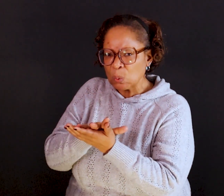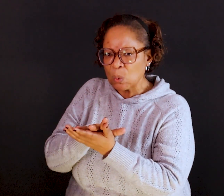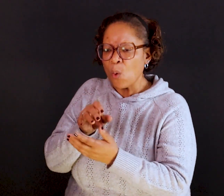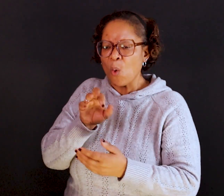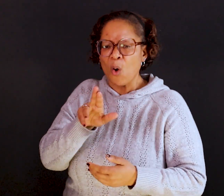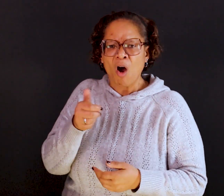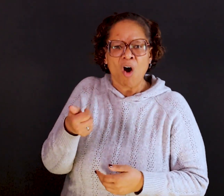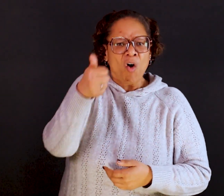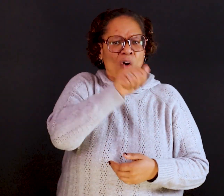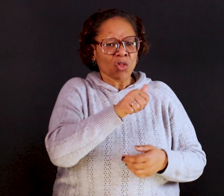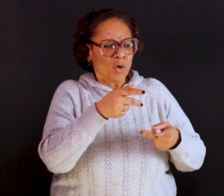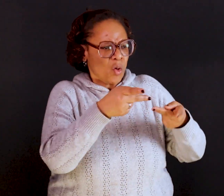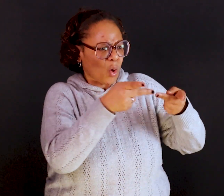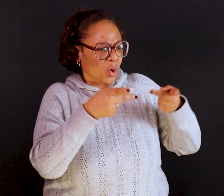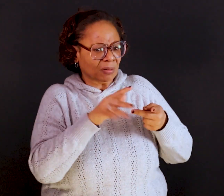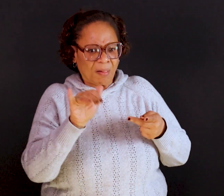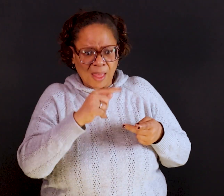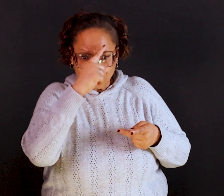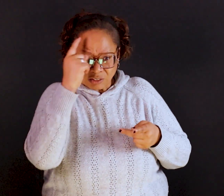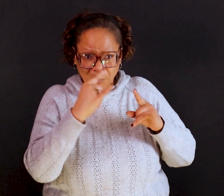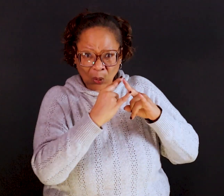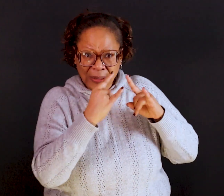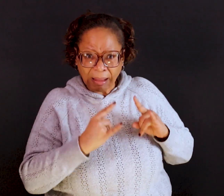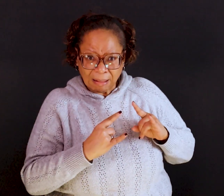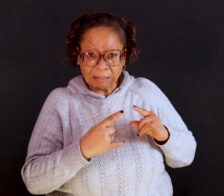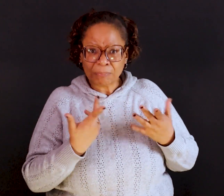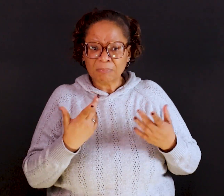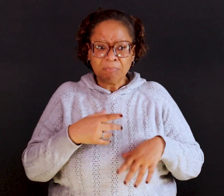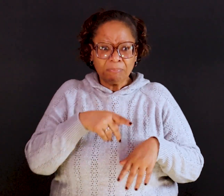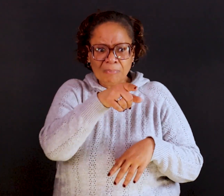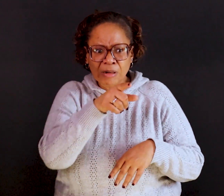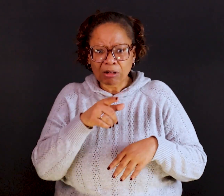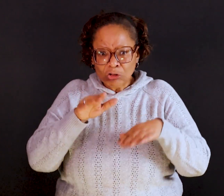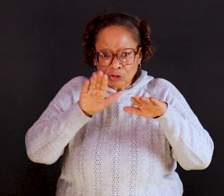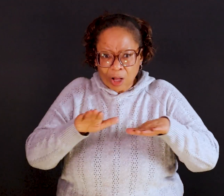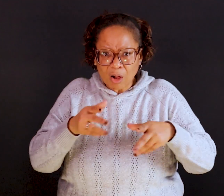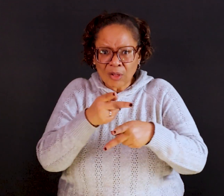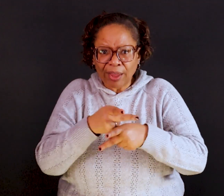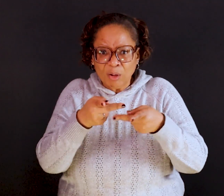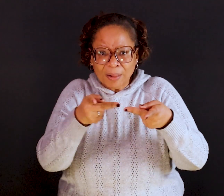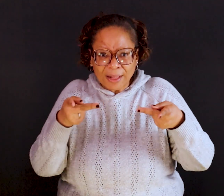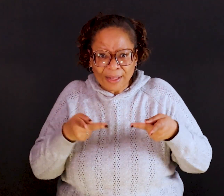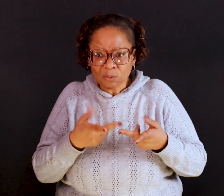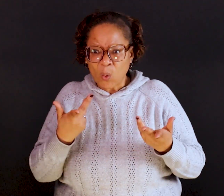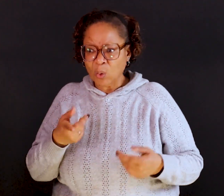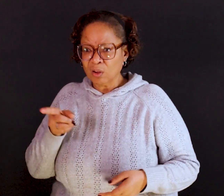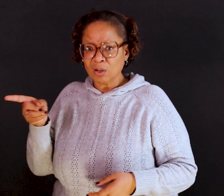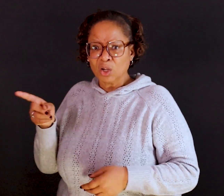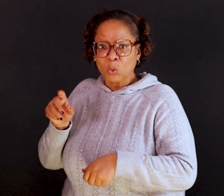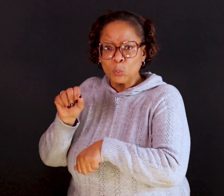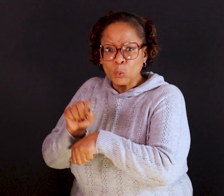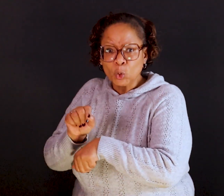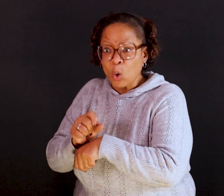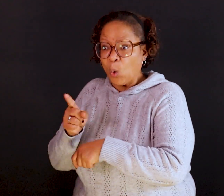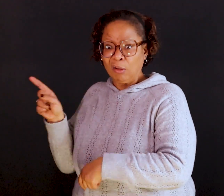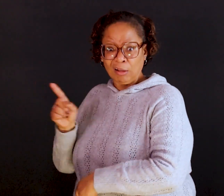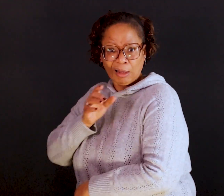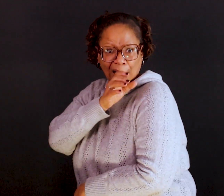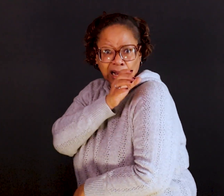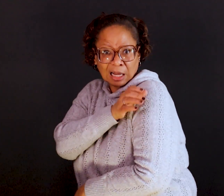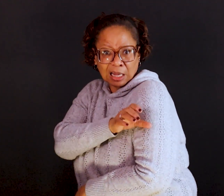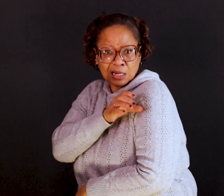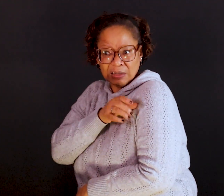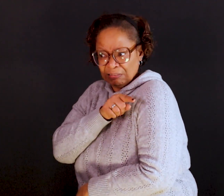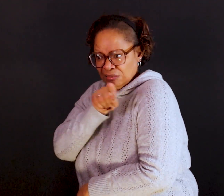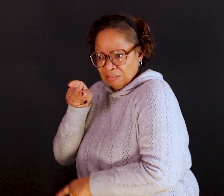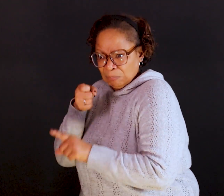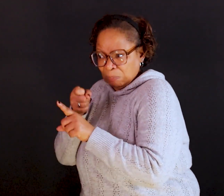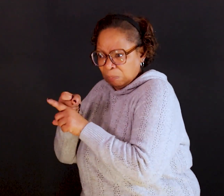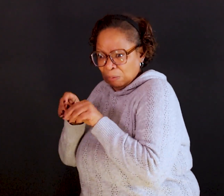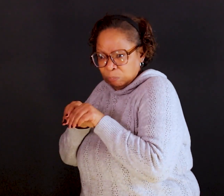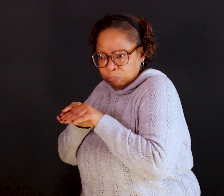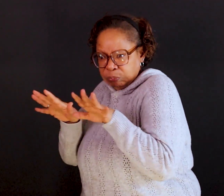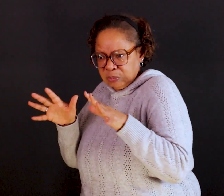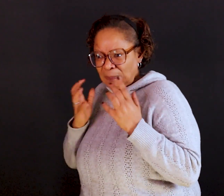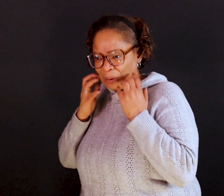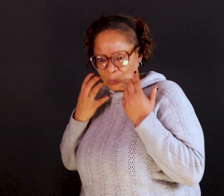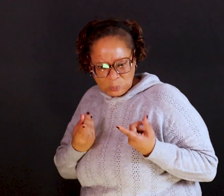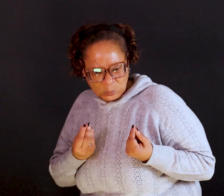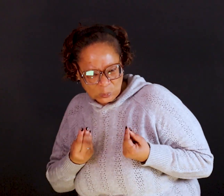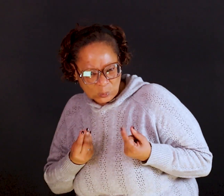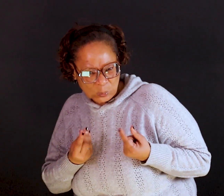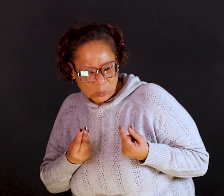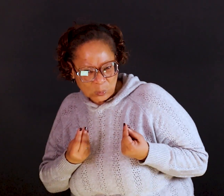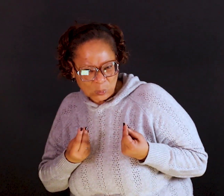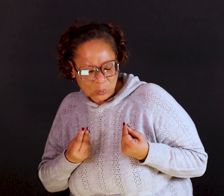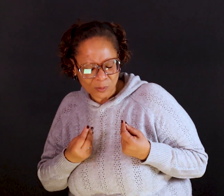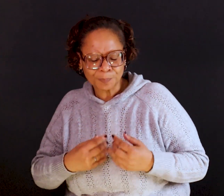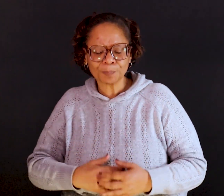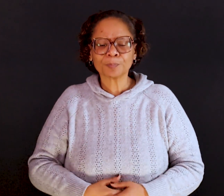For example, summer camp, child care, work site, clinic?